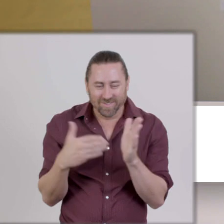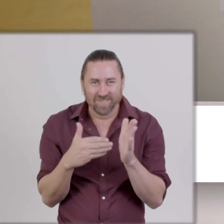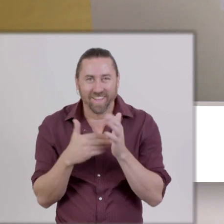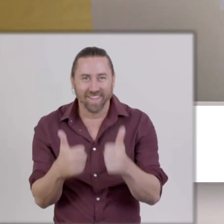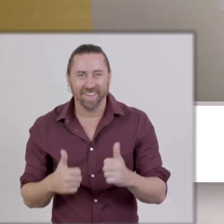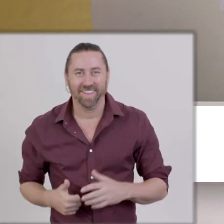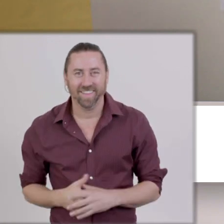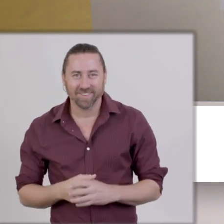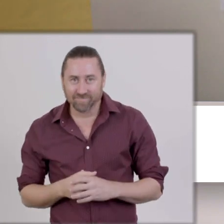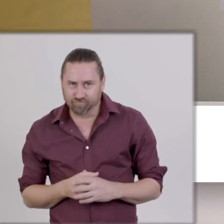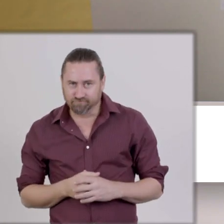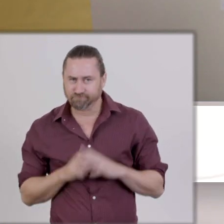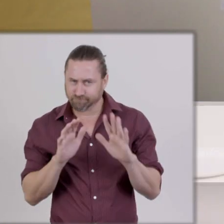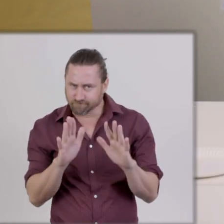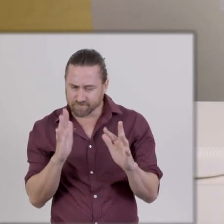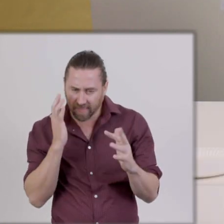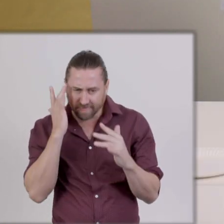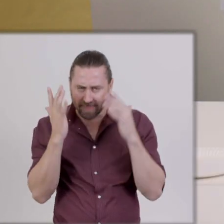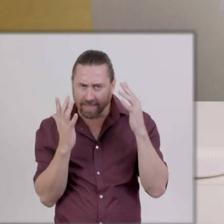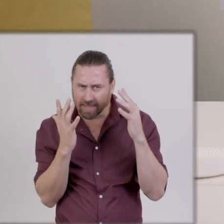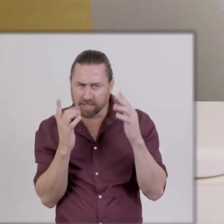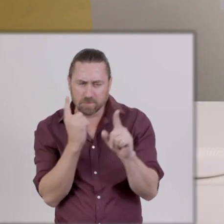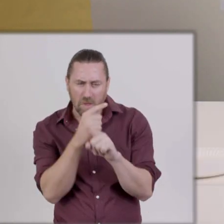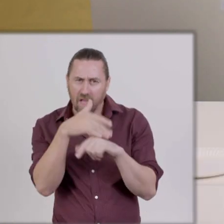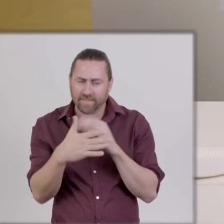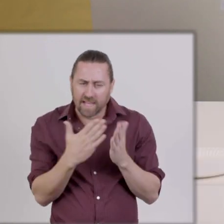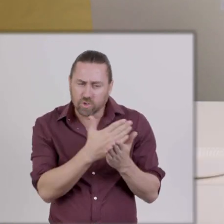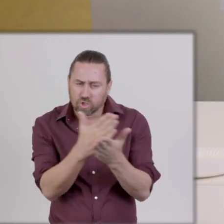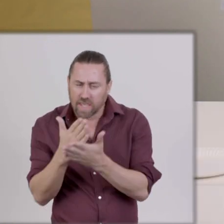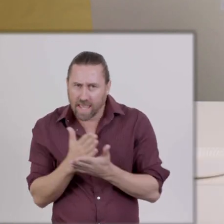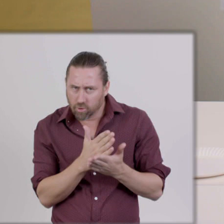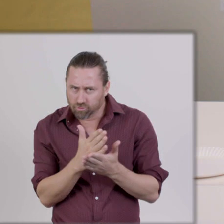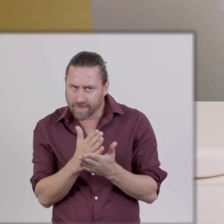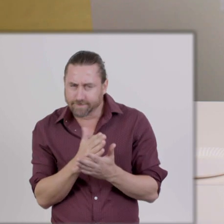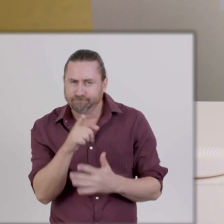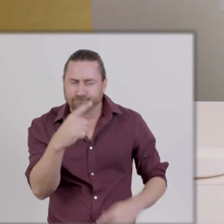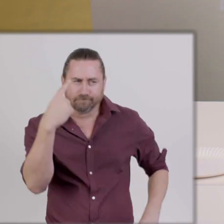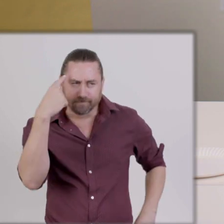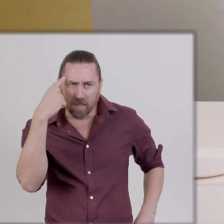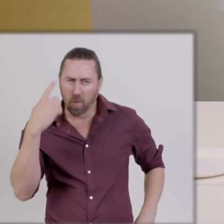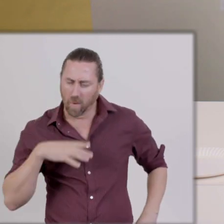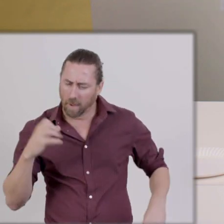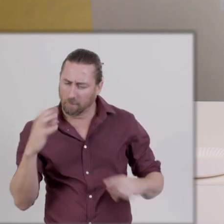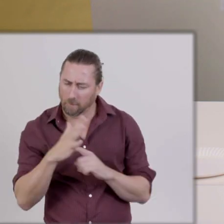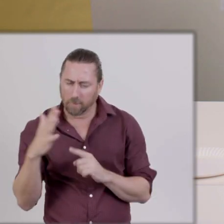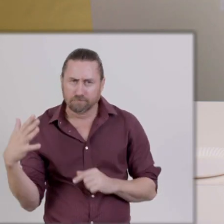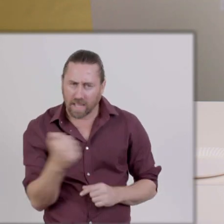Let's start our thinking about sharing by thinking about times when we need to share.